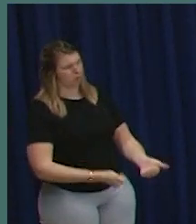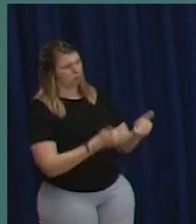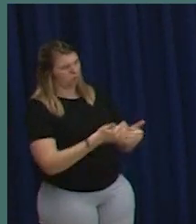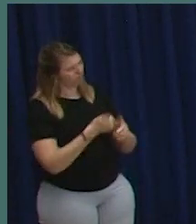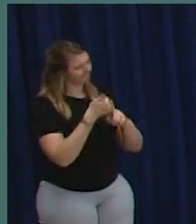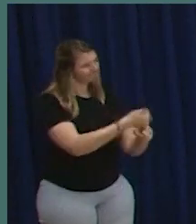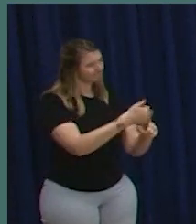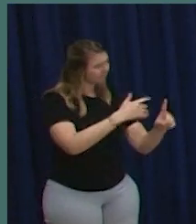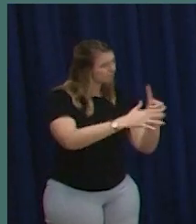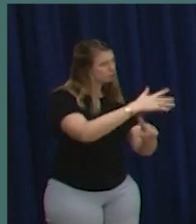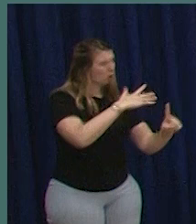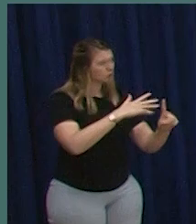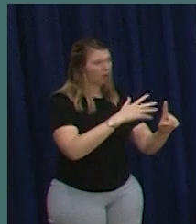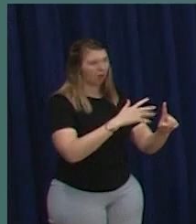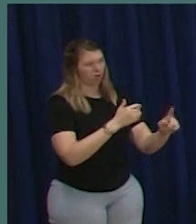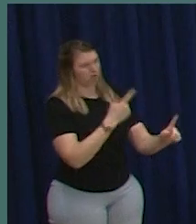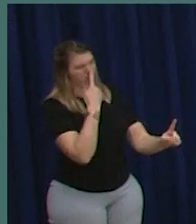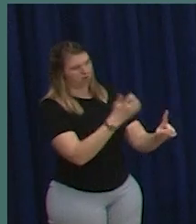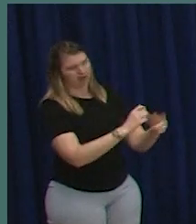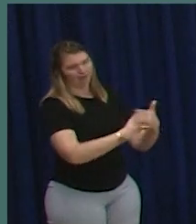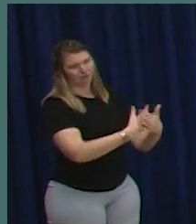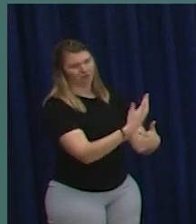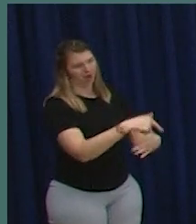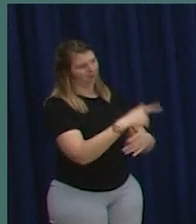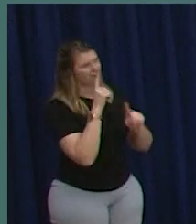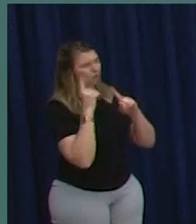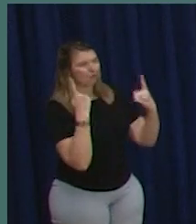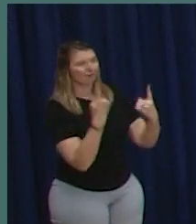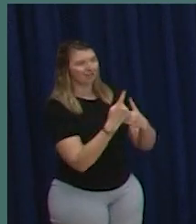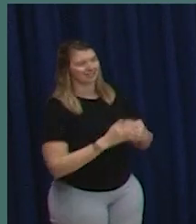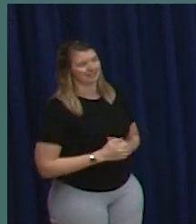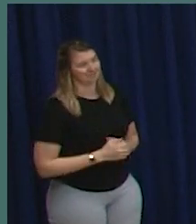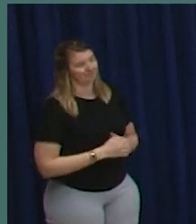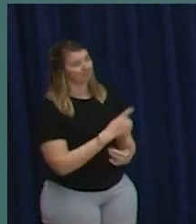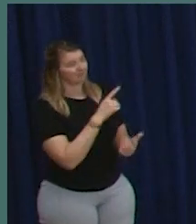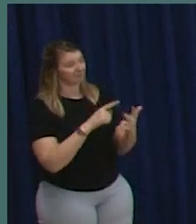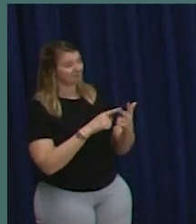especially as a university, think about biological interventions, if you can persuade someone to pay